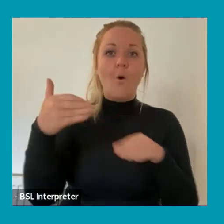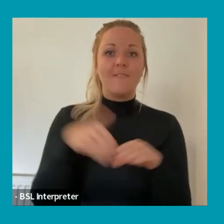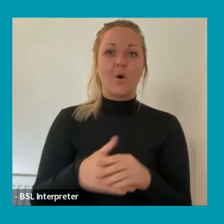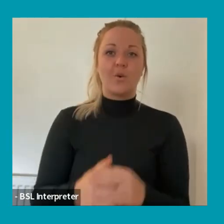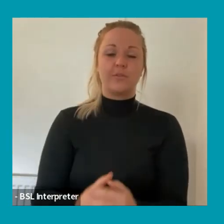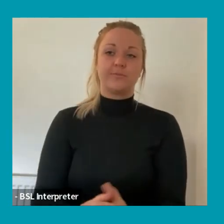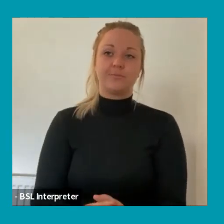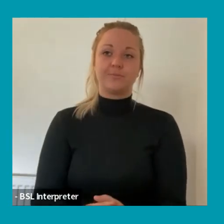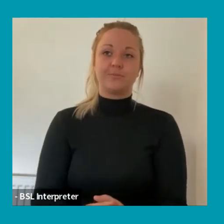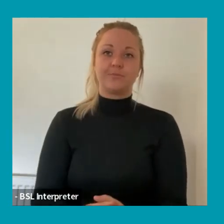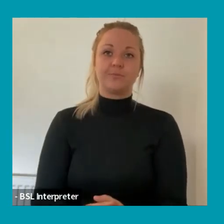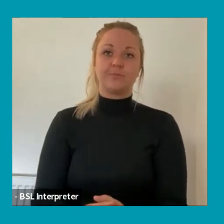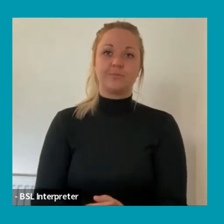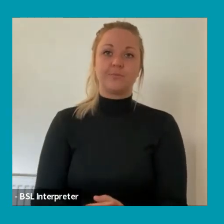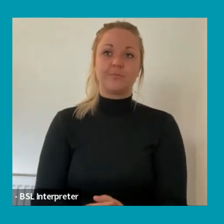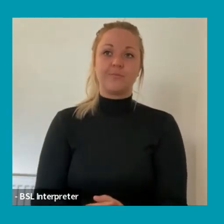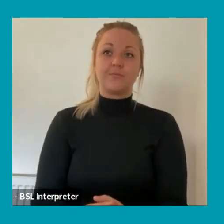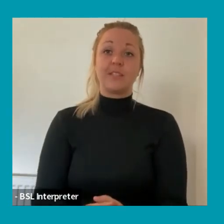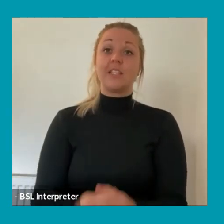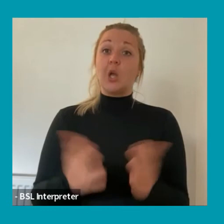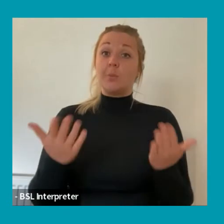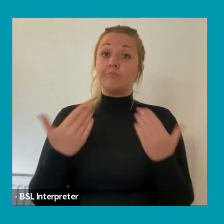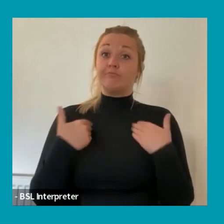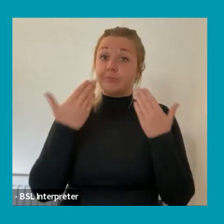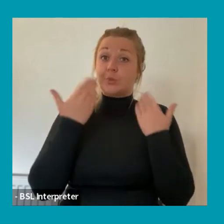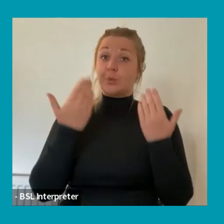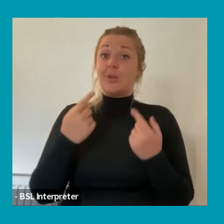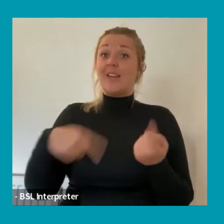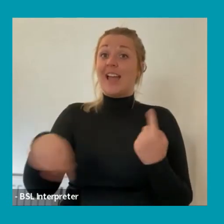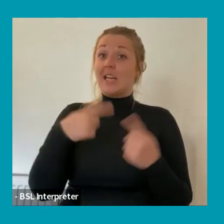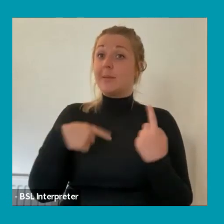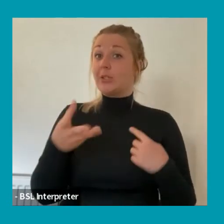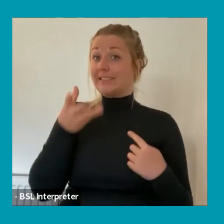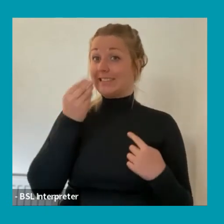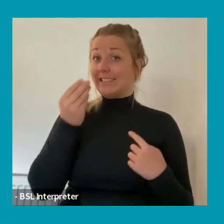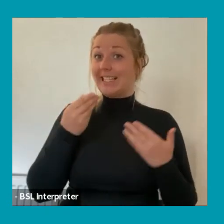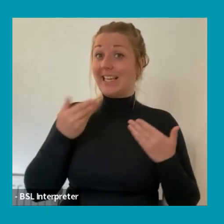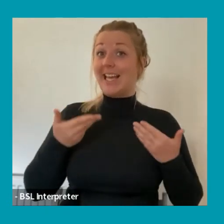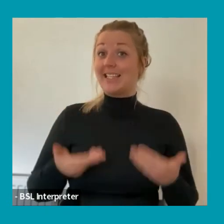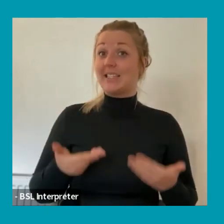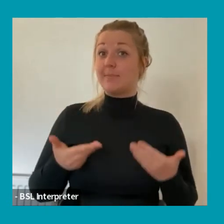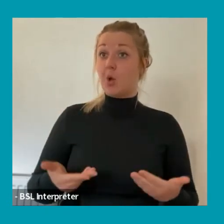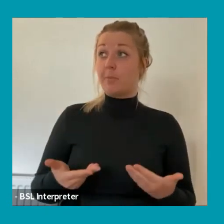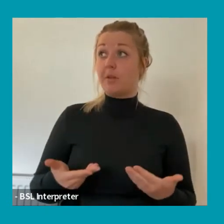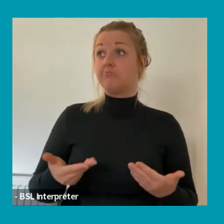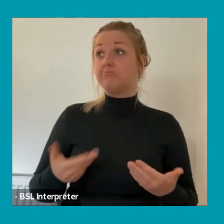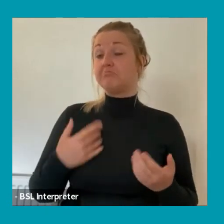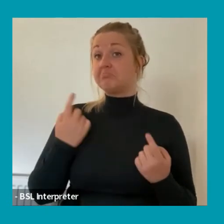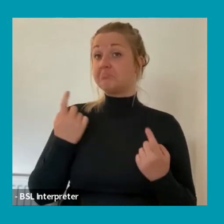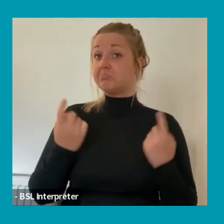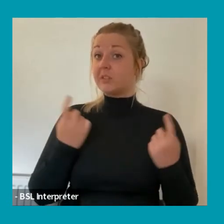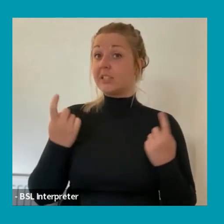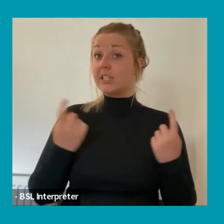So, if there's anybody listening to this now, who is thinking, you know actually, I can really see how